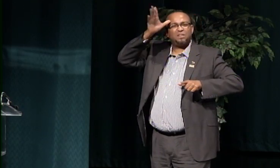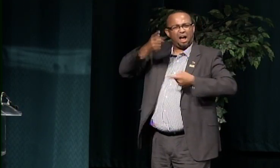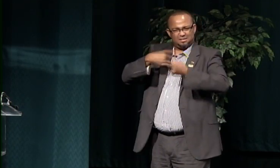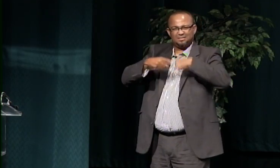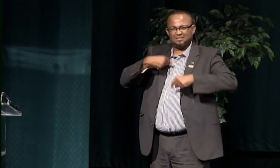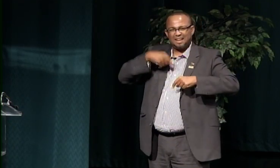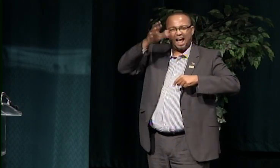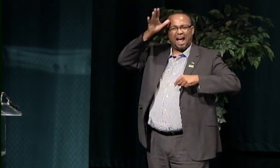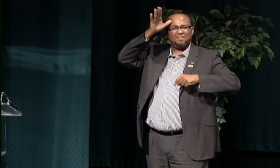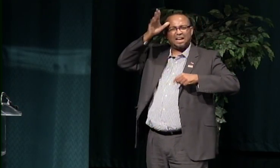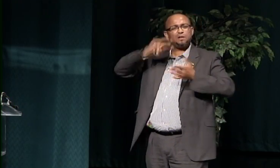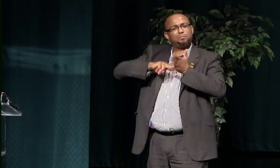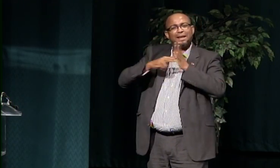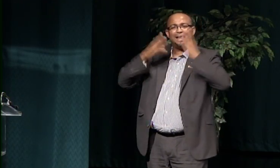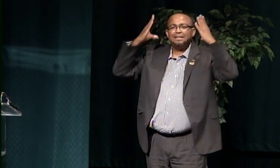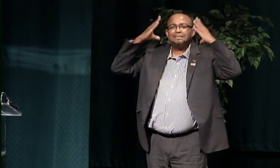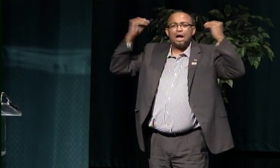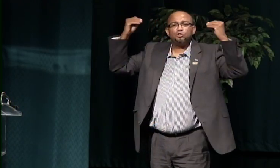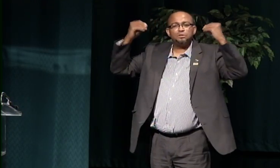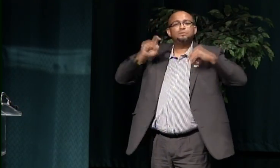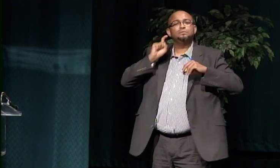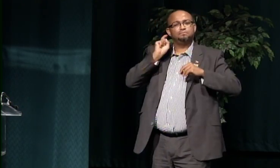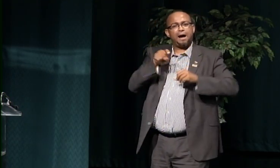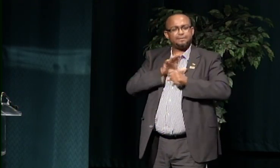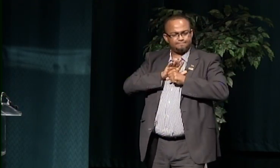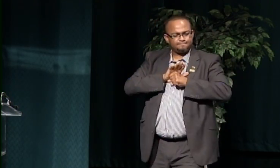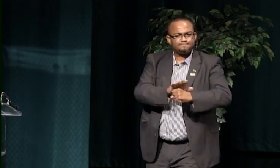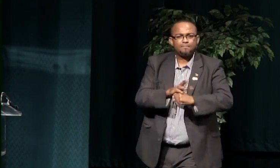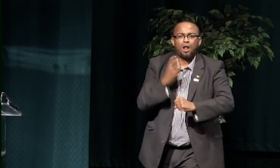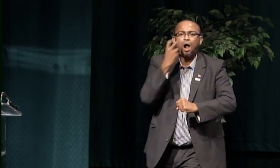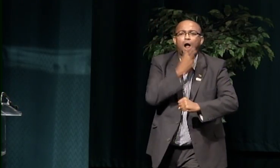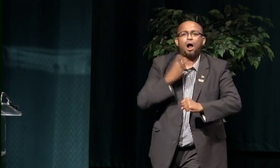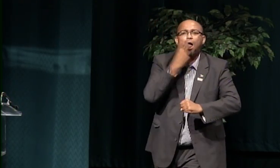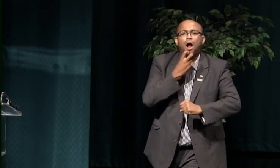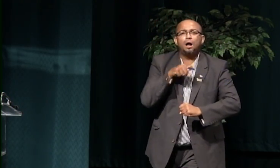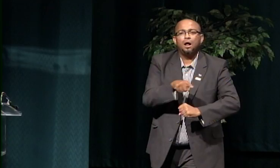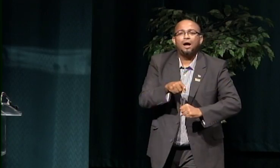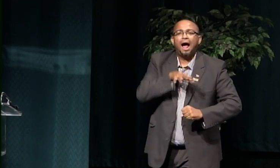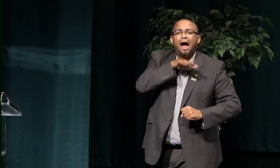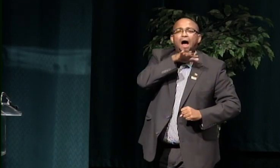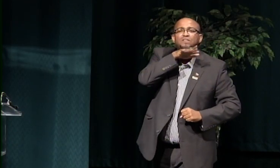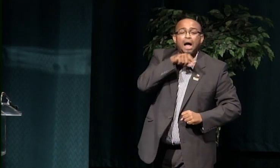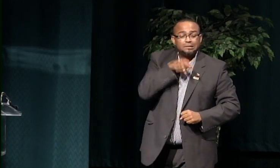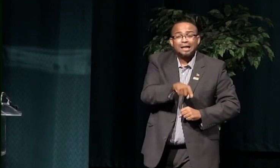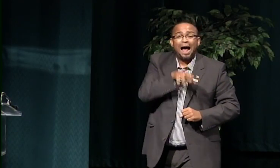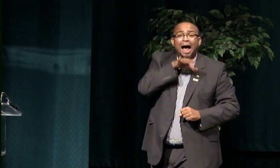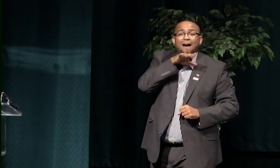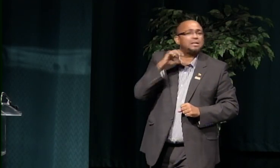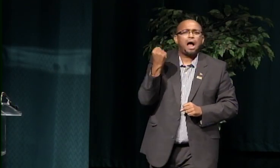because the language that was enforced in mainstream schools